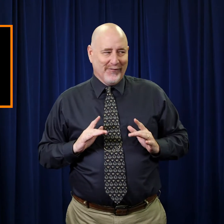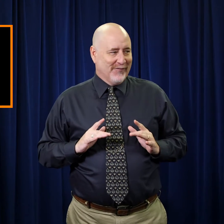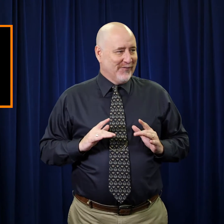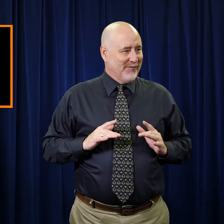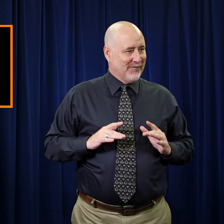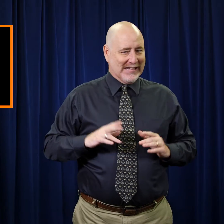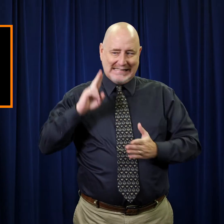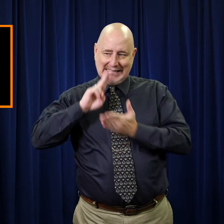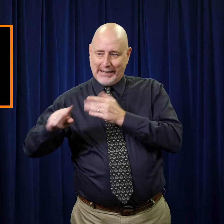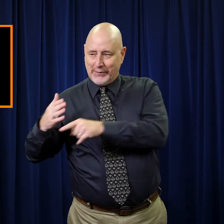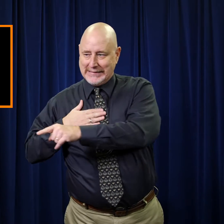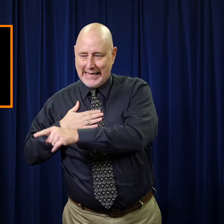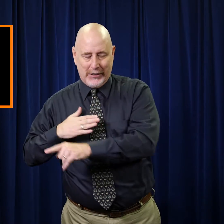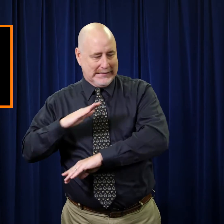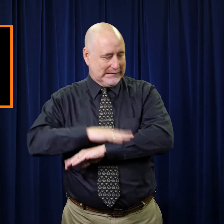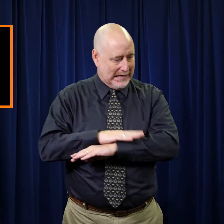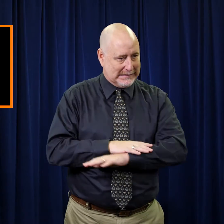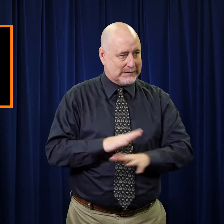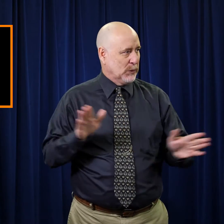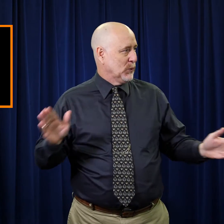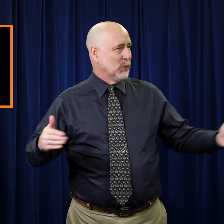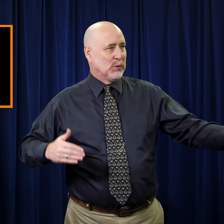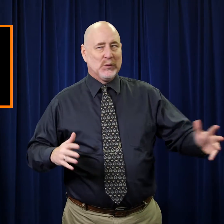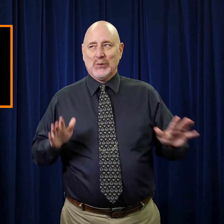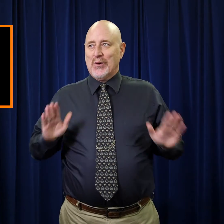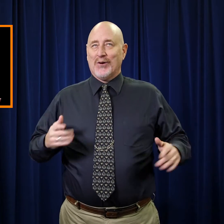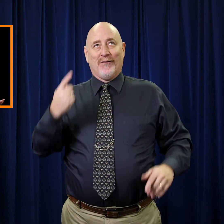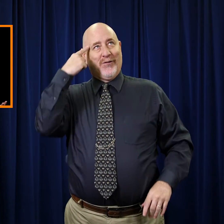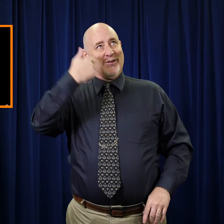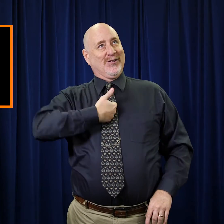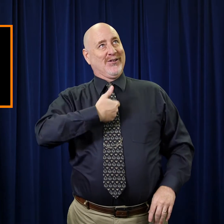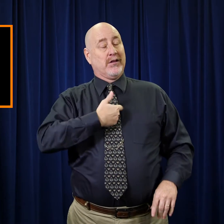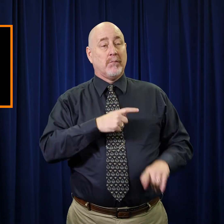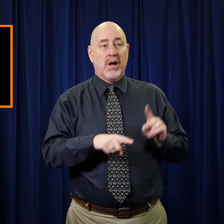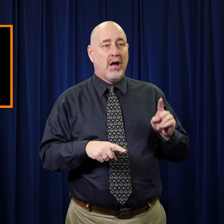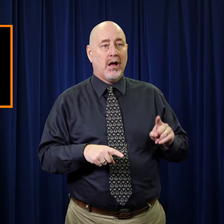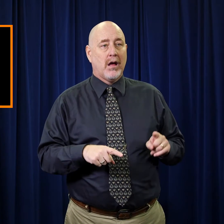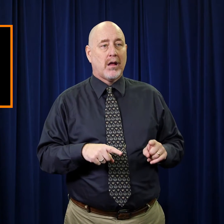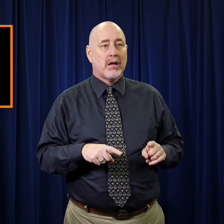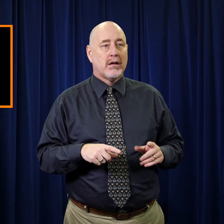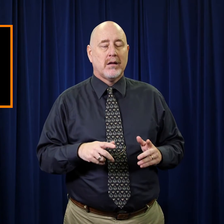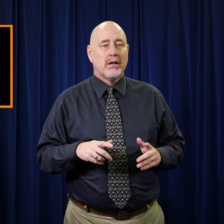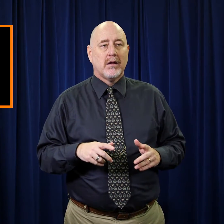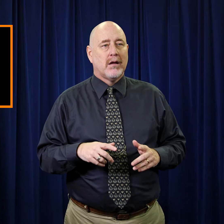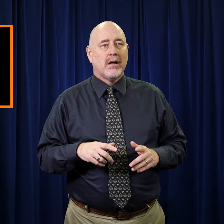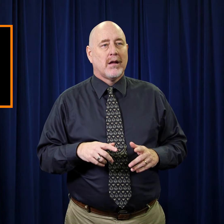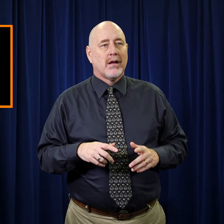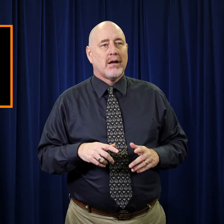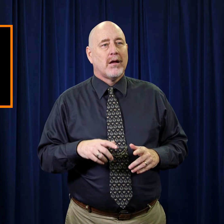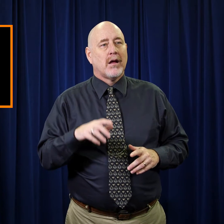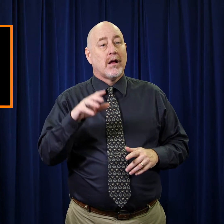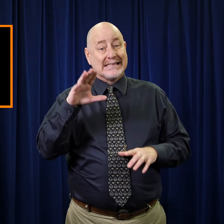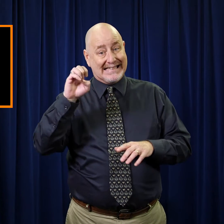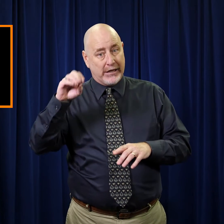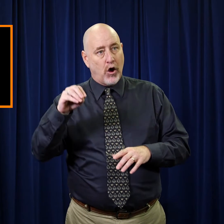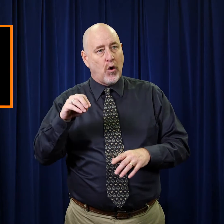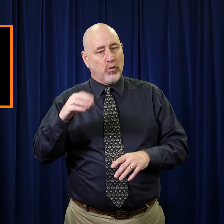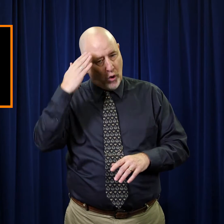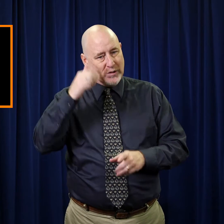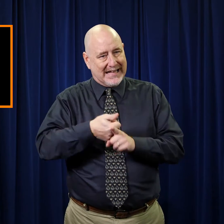know. I would enjoy having a secretary and a desk like this and a room. Wouldn't it be wonderful?" But you know he doesn't view it like that. He views it as work.